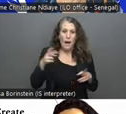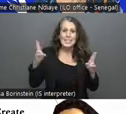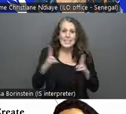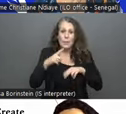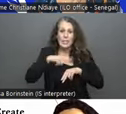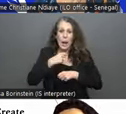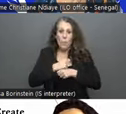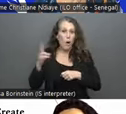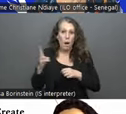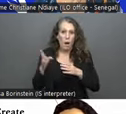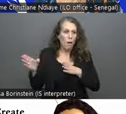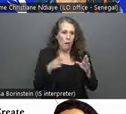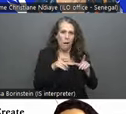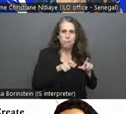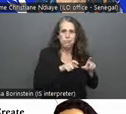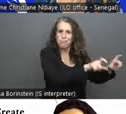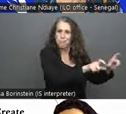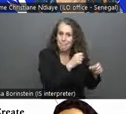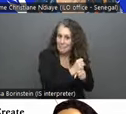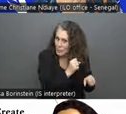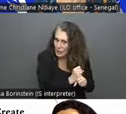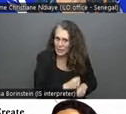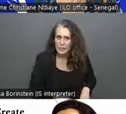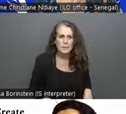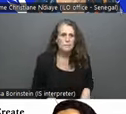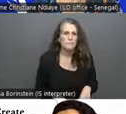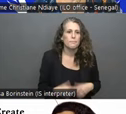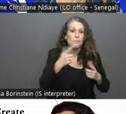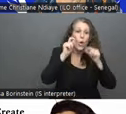10:58:32 And then, awareness initiatives such as breaking the silence which was actually